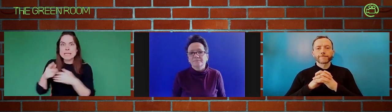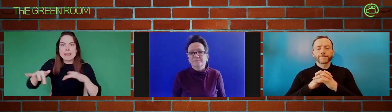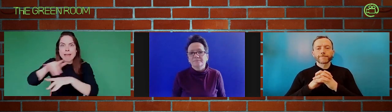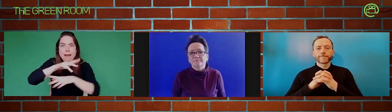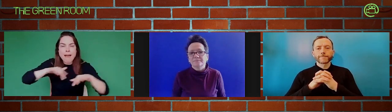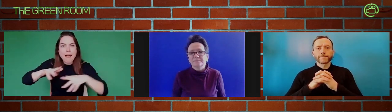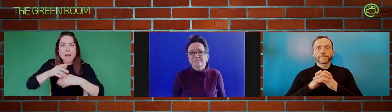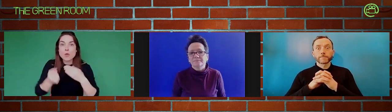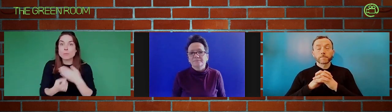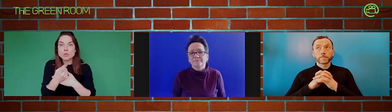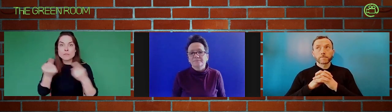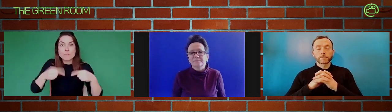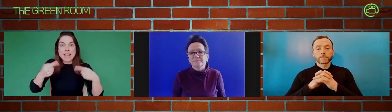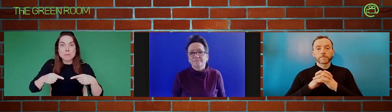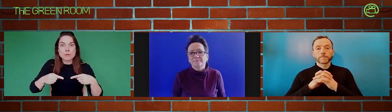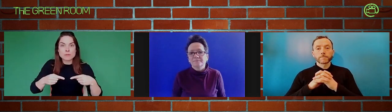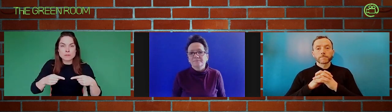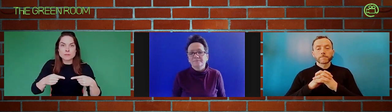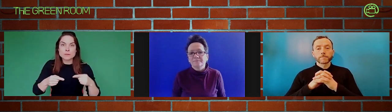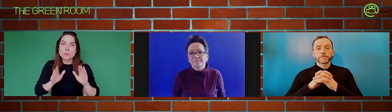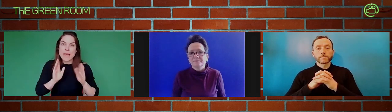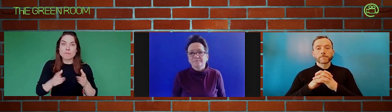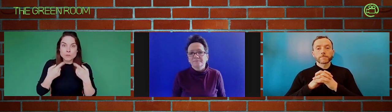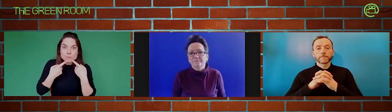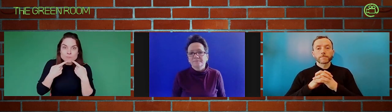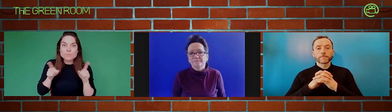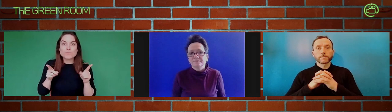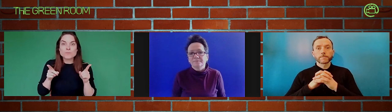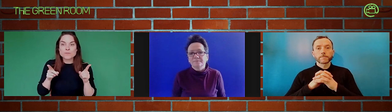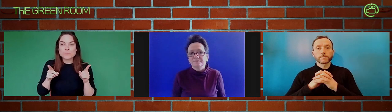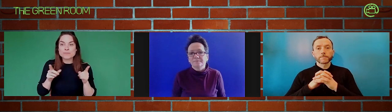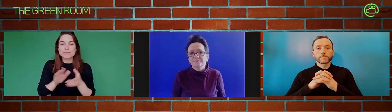their people. I know that Clare don't mind me talking about